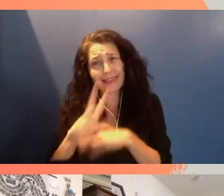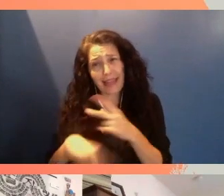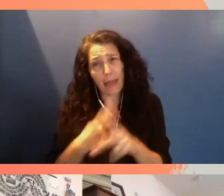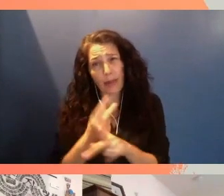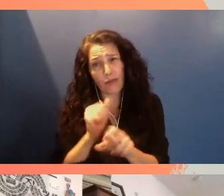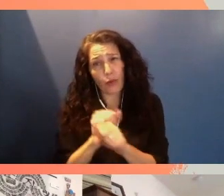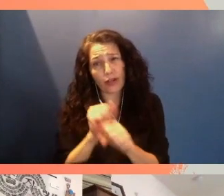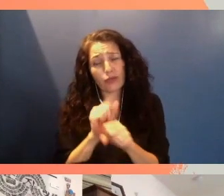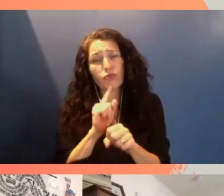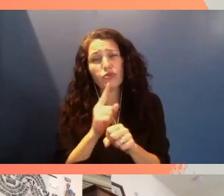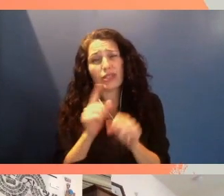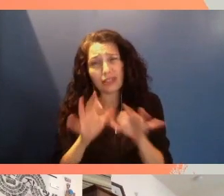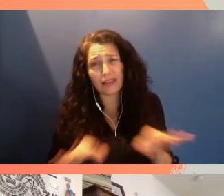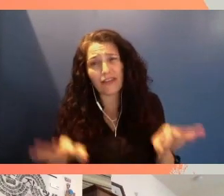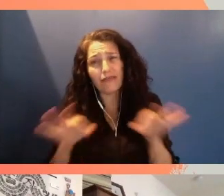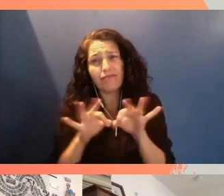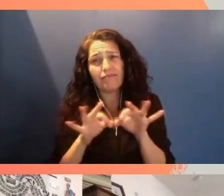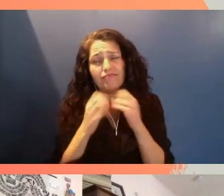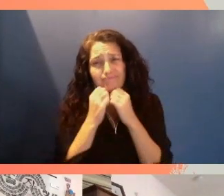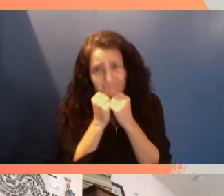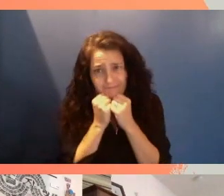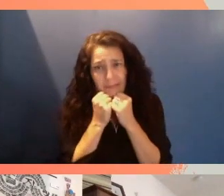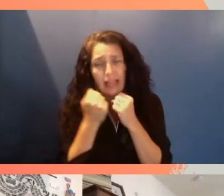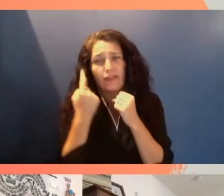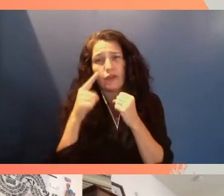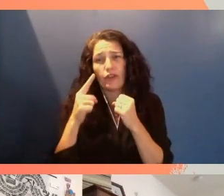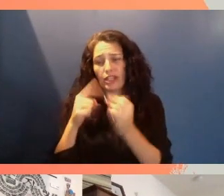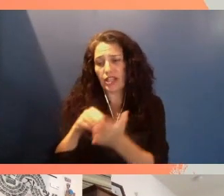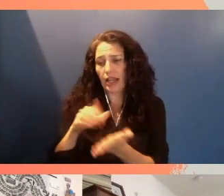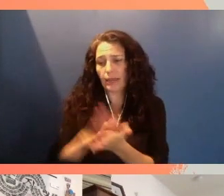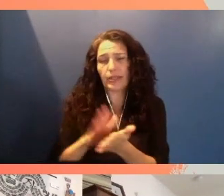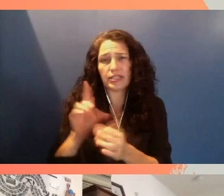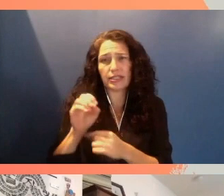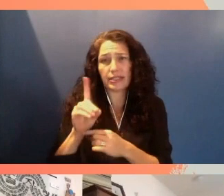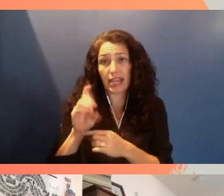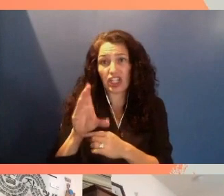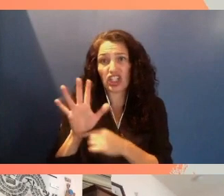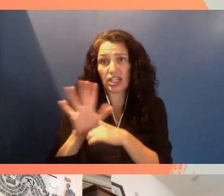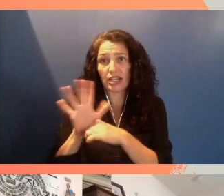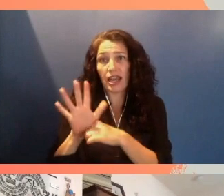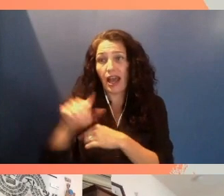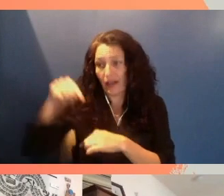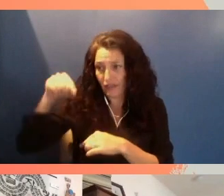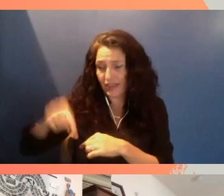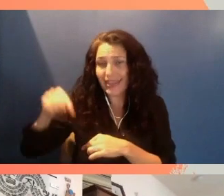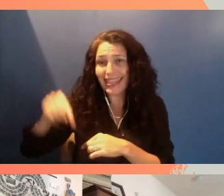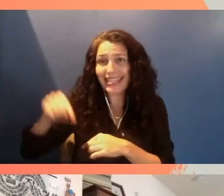to the documentation of this historical moment that we find ourselves in, especially in this country, but this is true of everywhere.